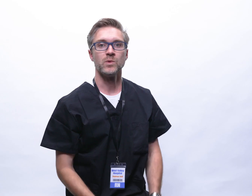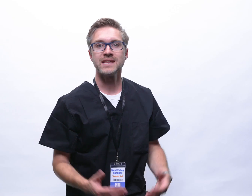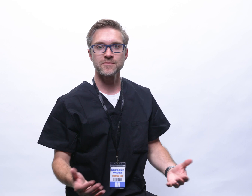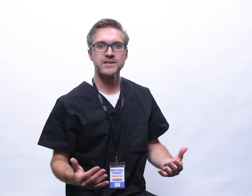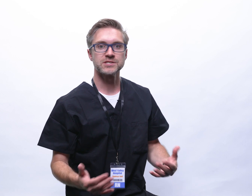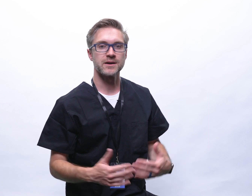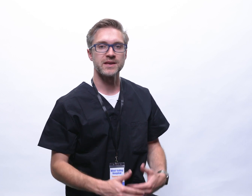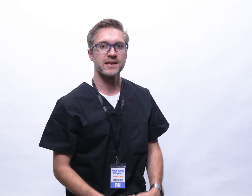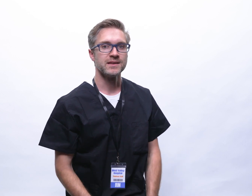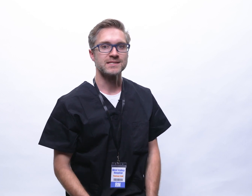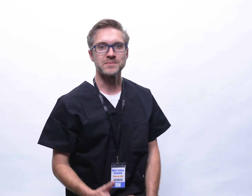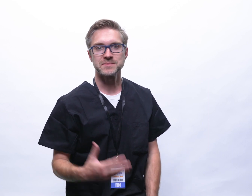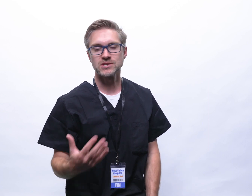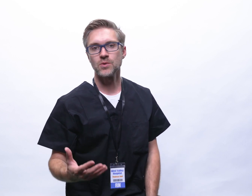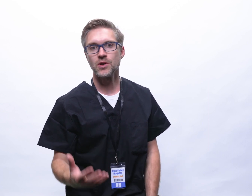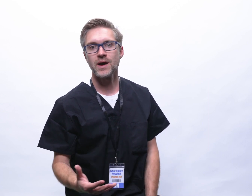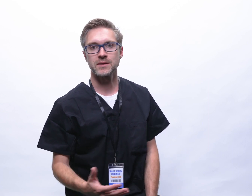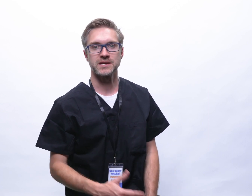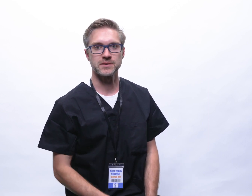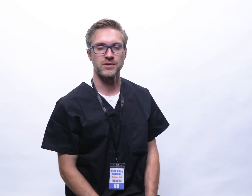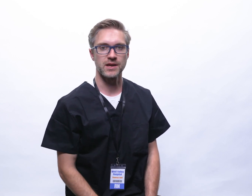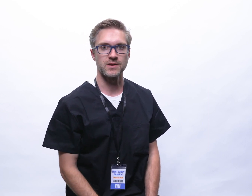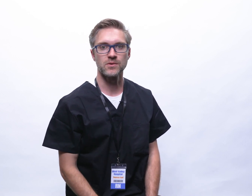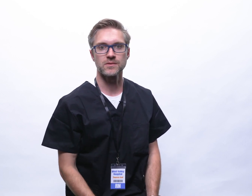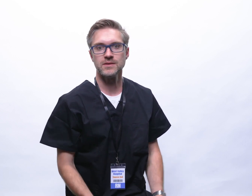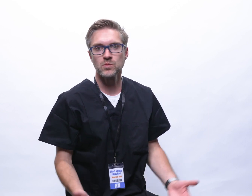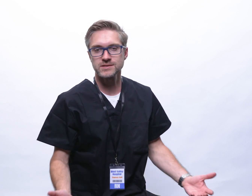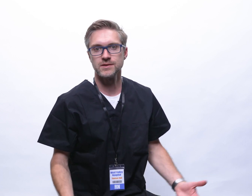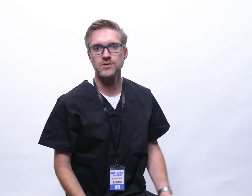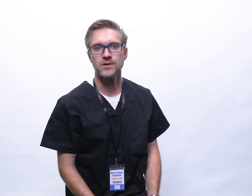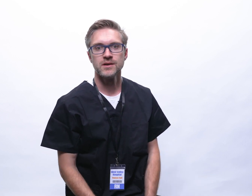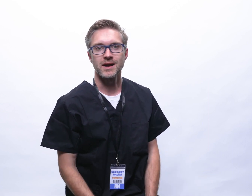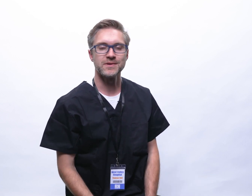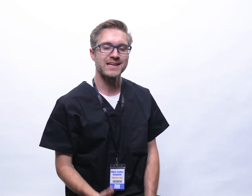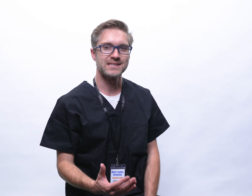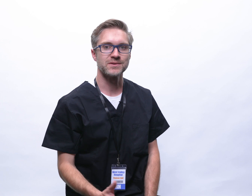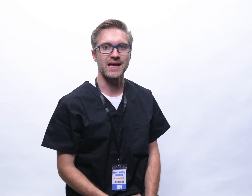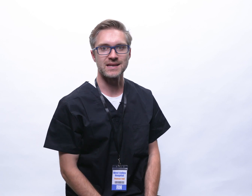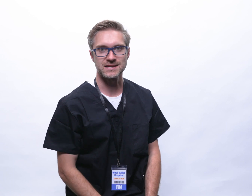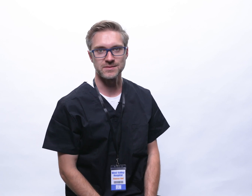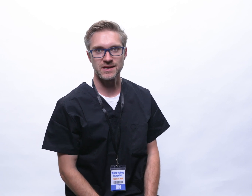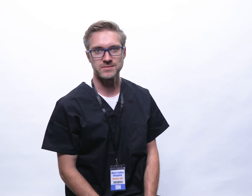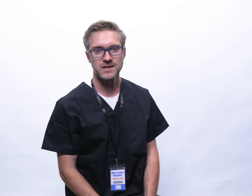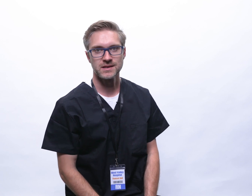When deaf patients come in, sometimes I don't know how to best communicate or even what to do. I feel like a deer in the headlight sometimes.